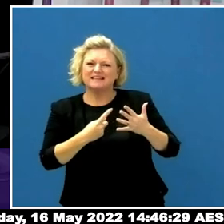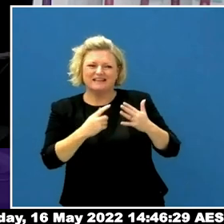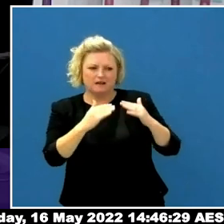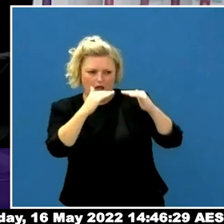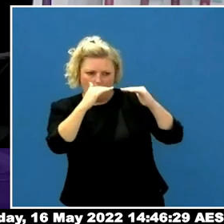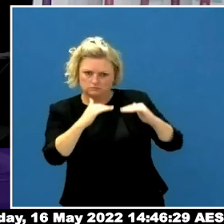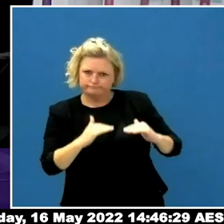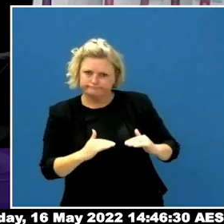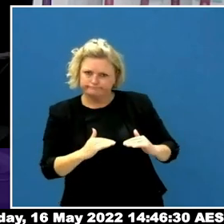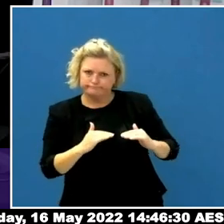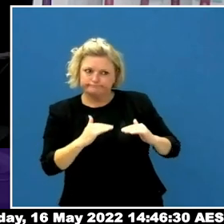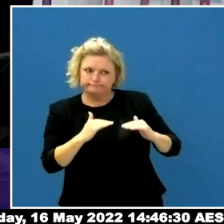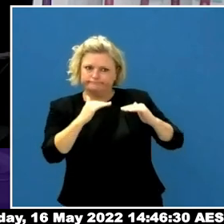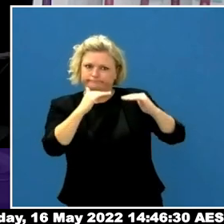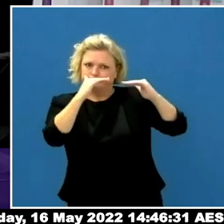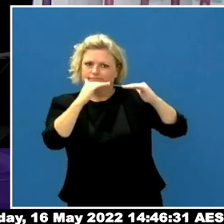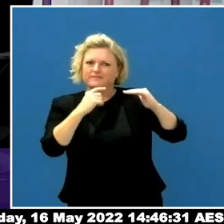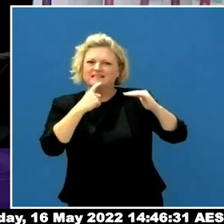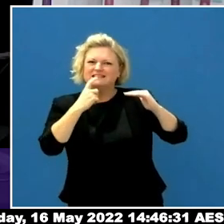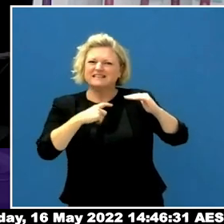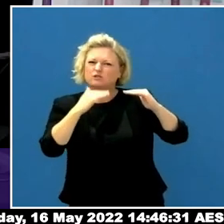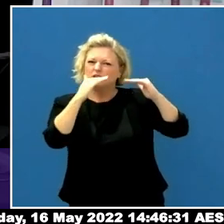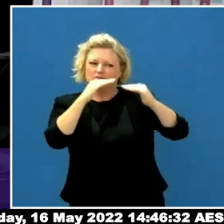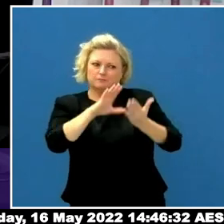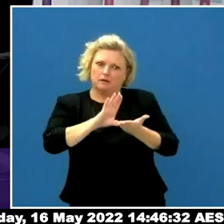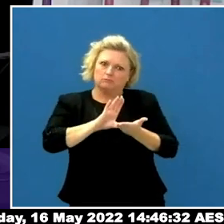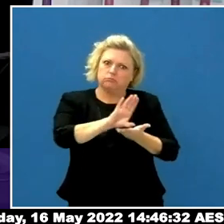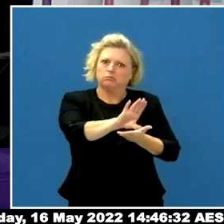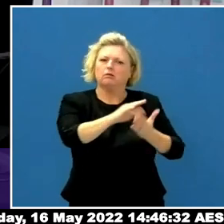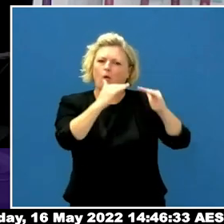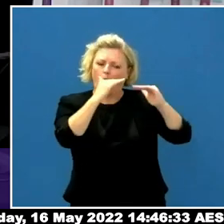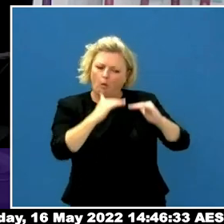Depending on what ratio of funding you would get.